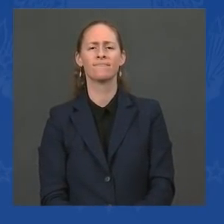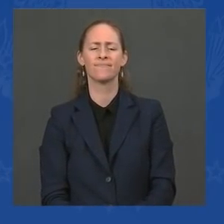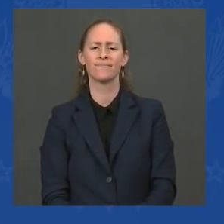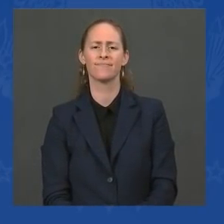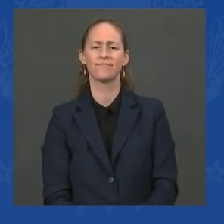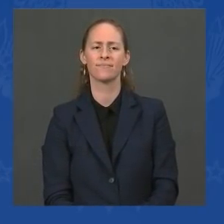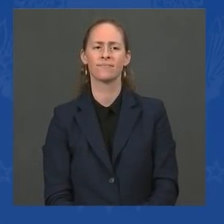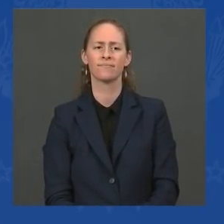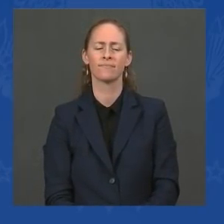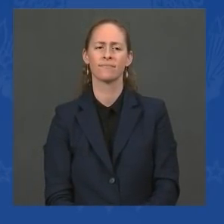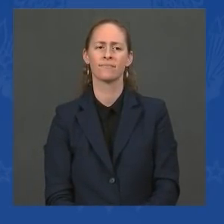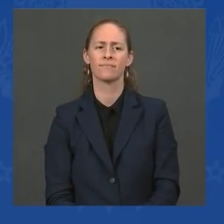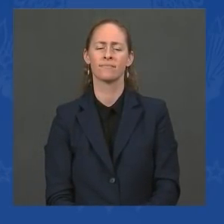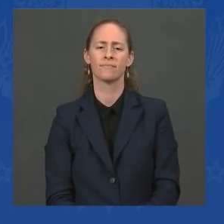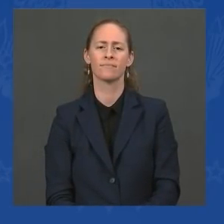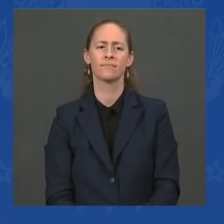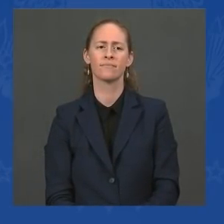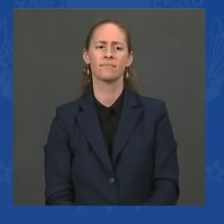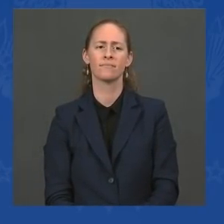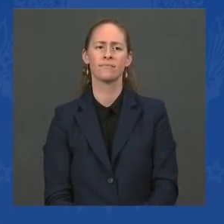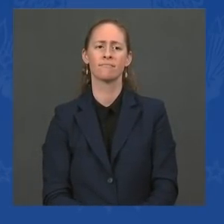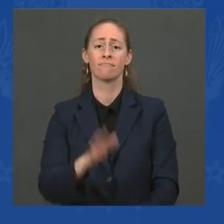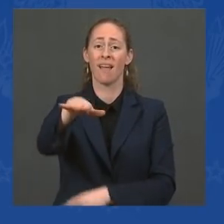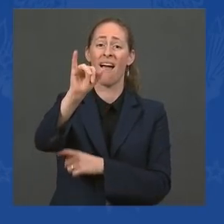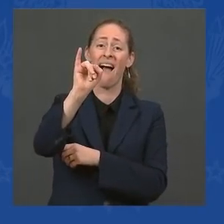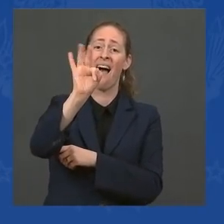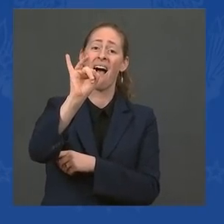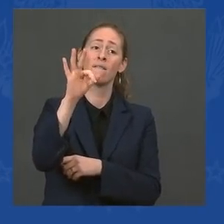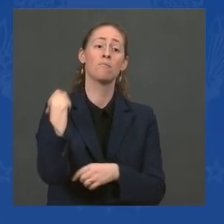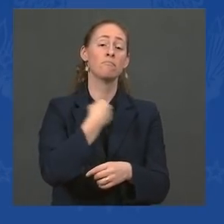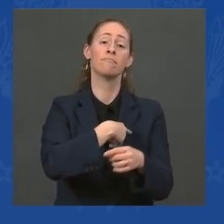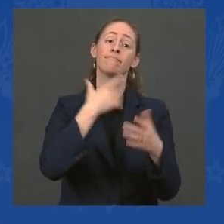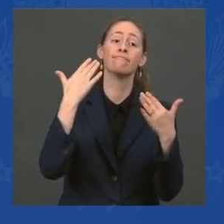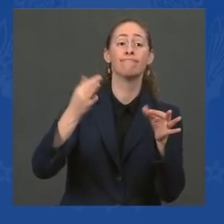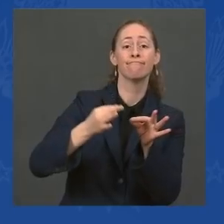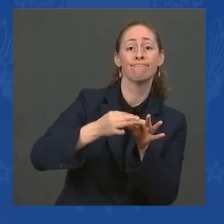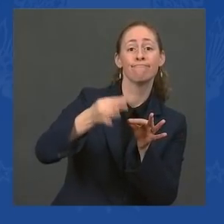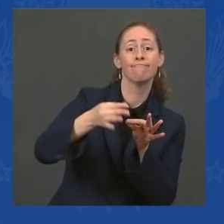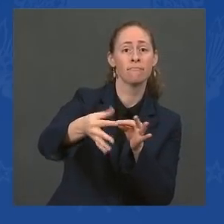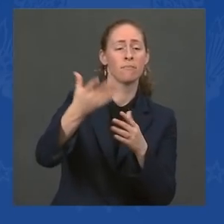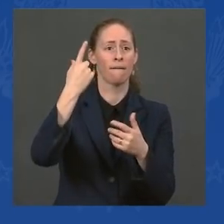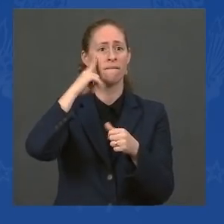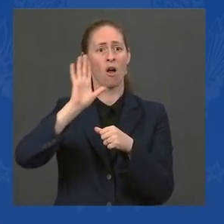what does "further delay" mean for a company like yours and the family you serve, if we just --